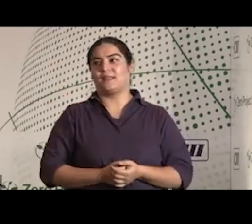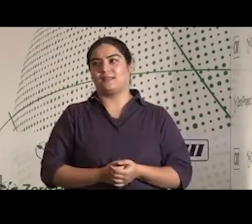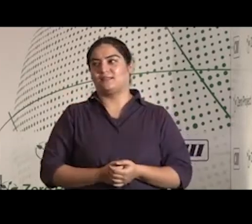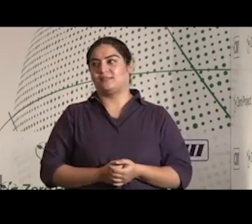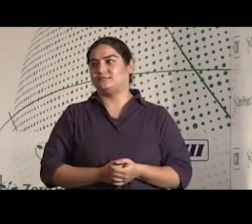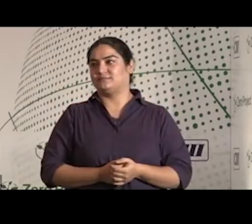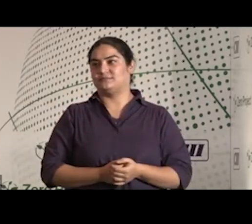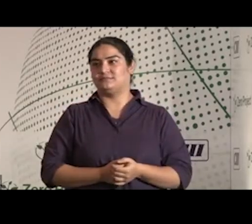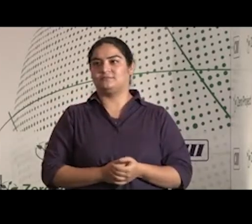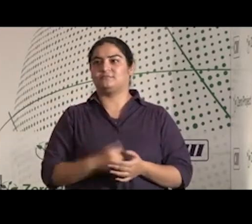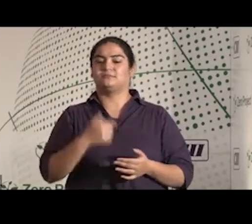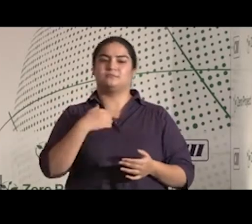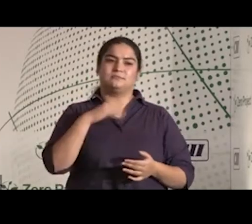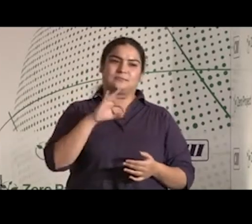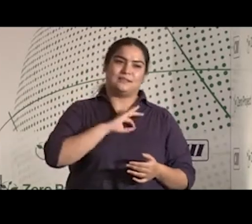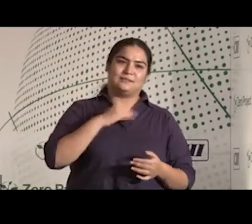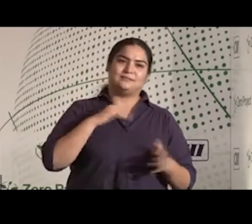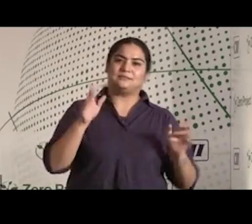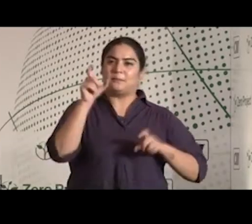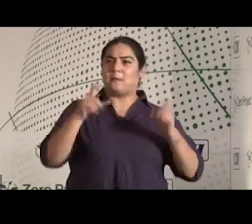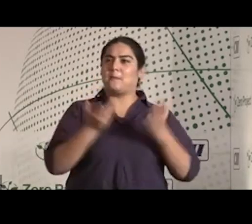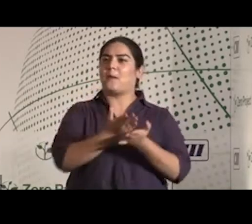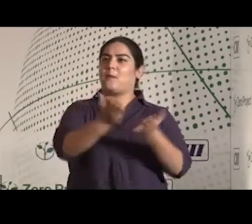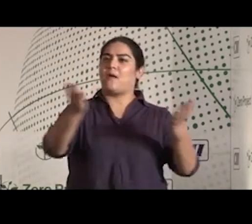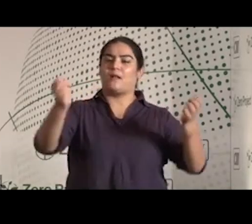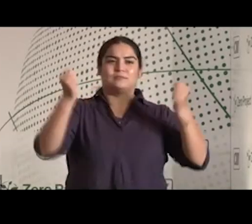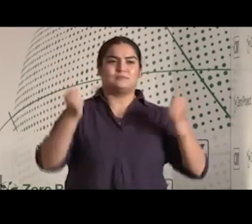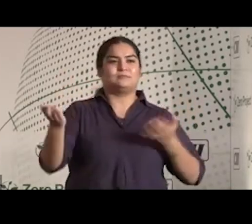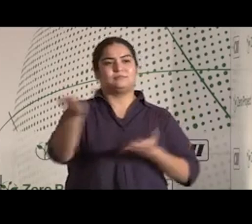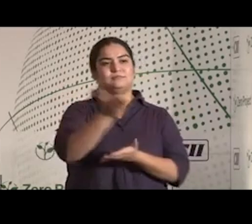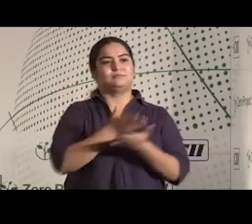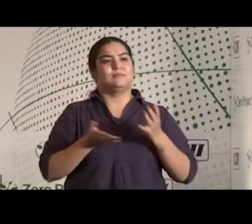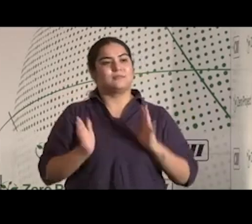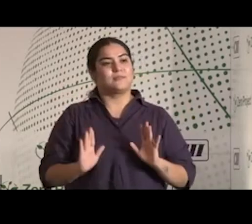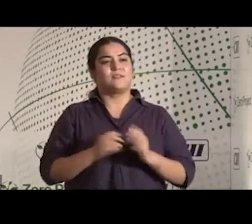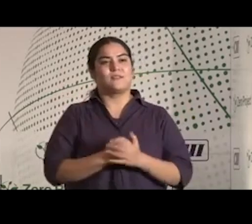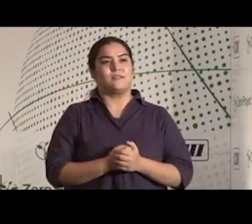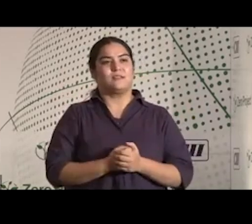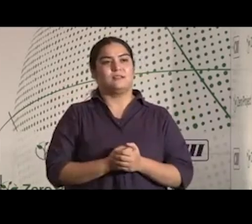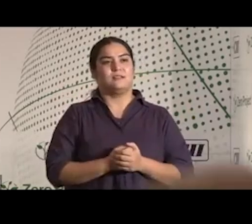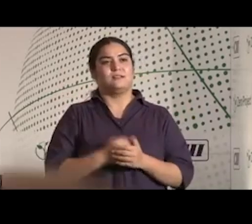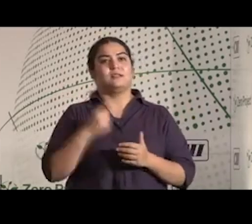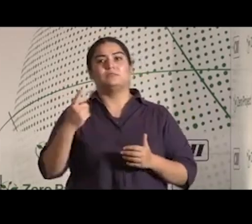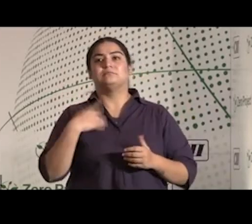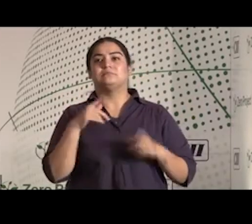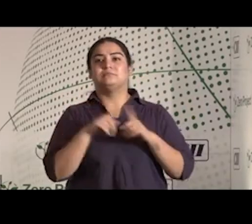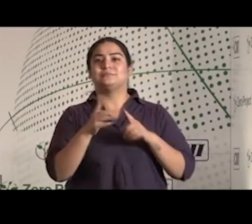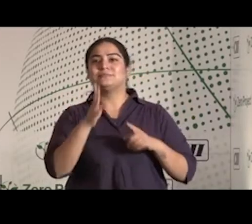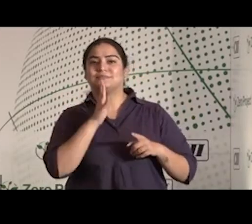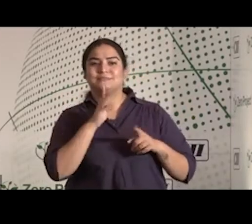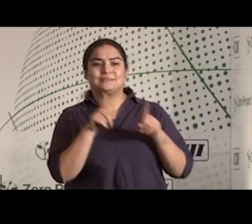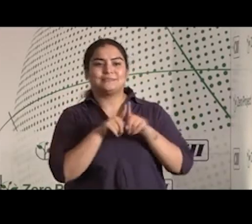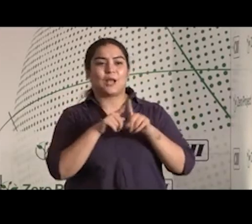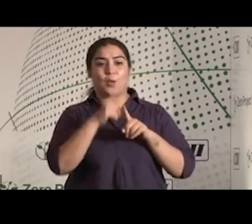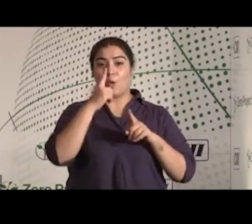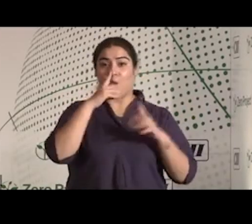Like I met many delegates and all the people who spoke about the woman empowerment.